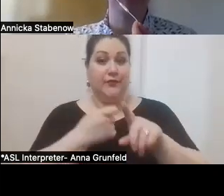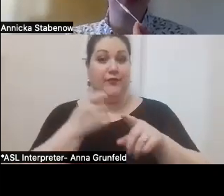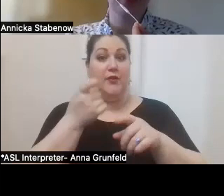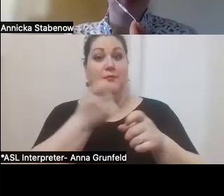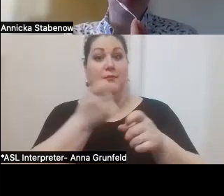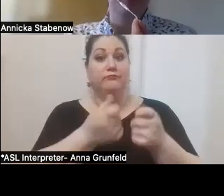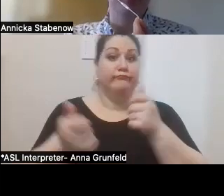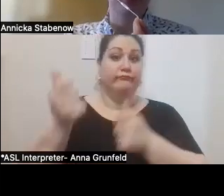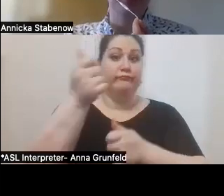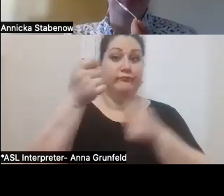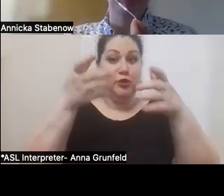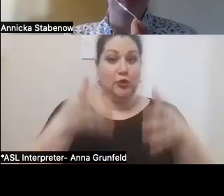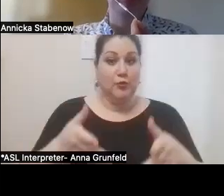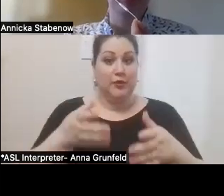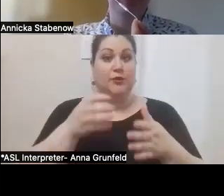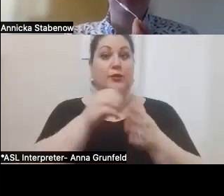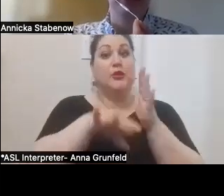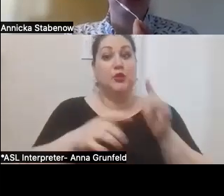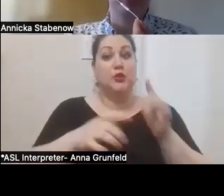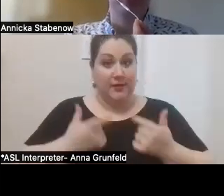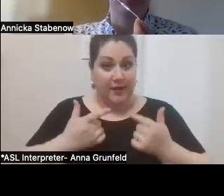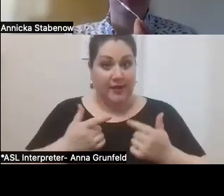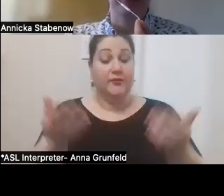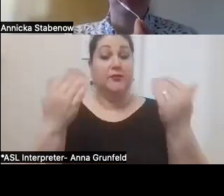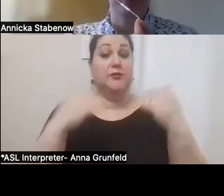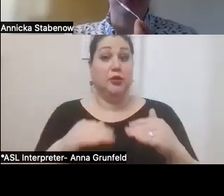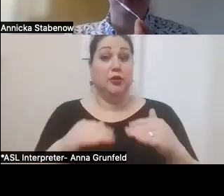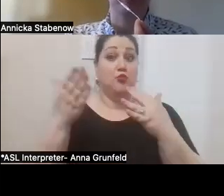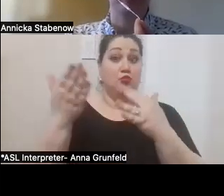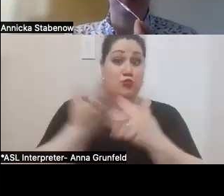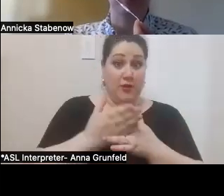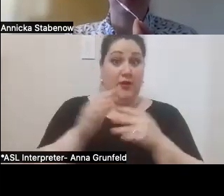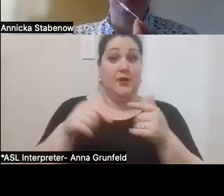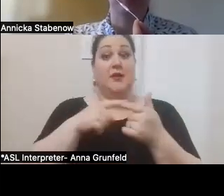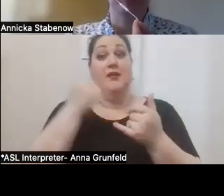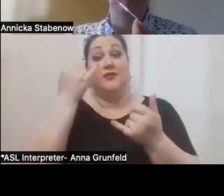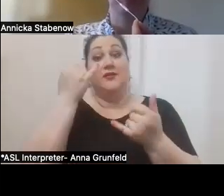We have a break from 2:00 to 2:15 before our final session fostering inclusion for